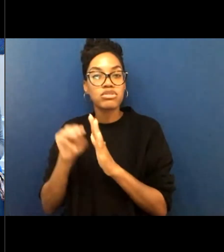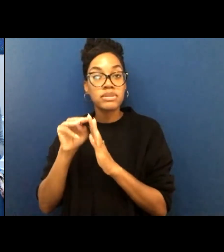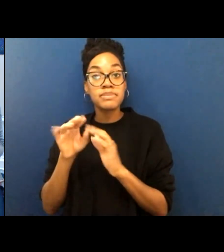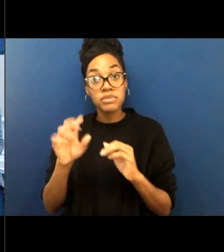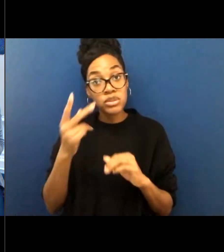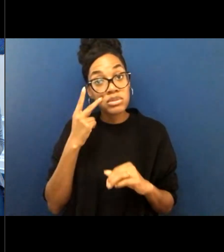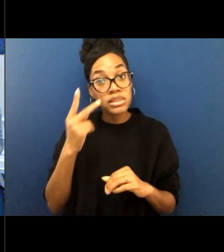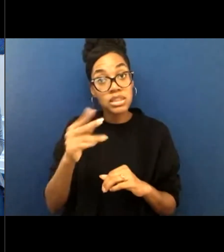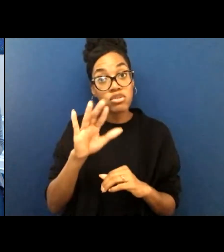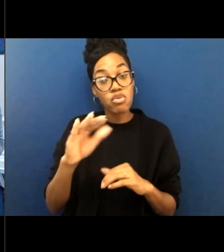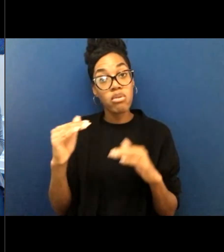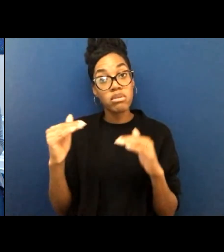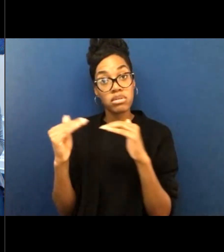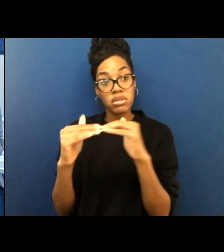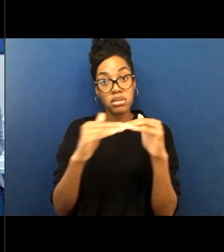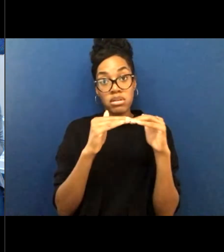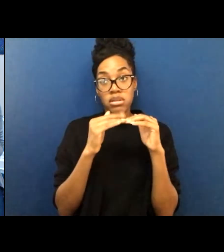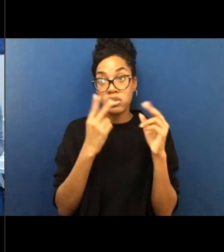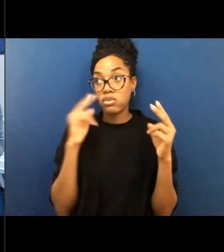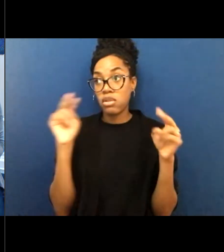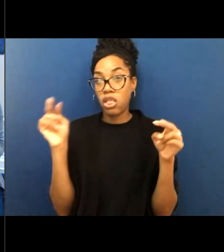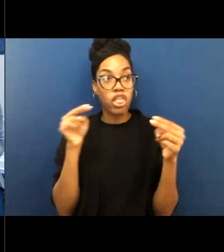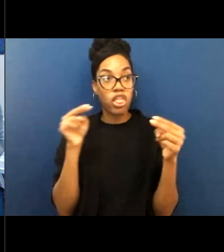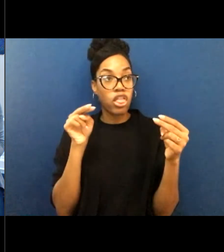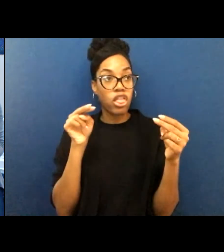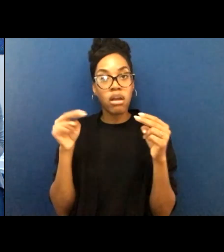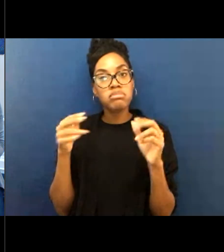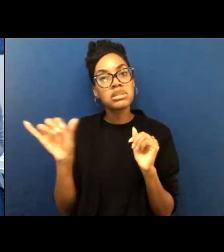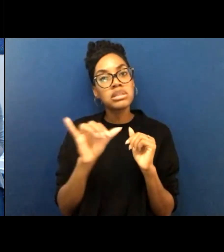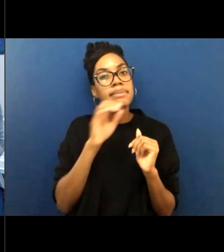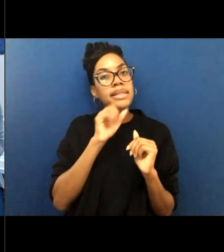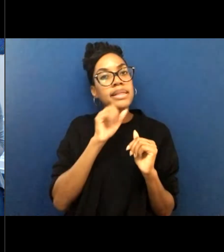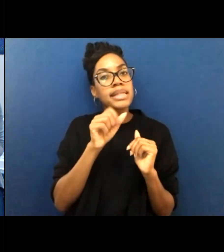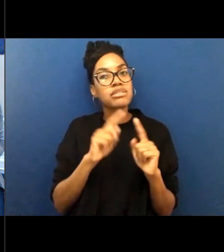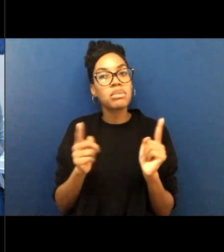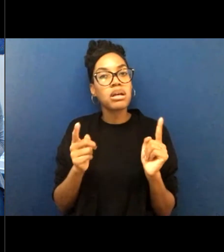you guys are probably all close to the same age, but I'm guessing that you all aren't the same height, right?